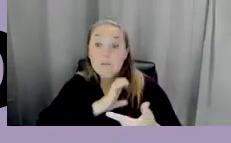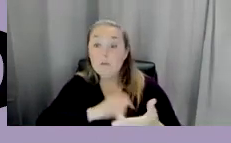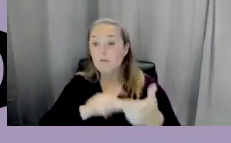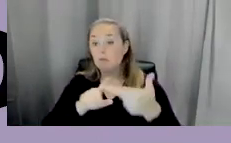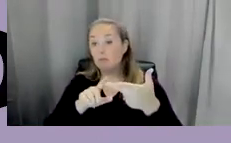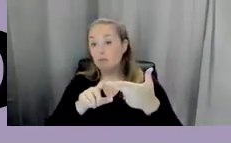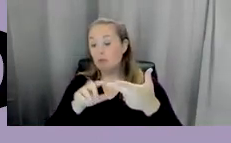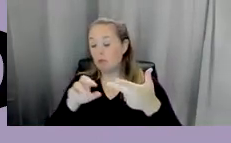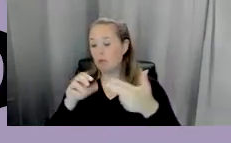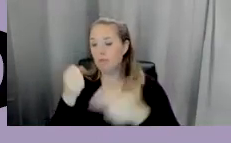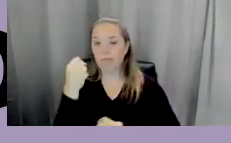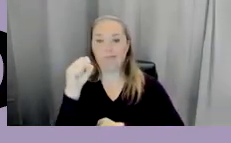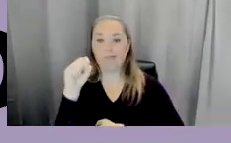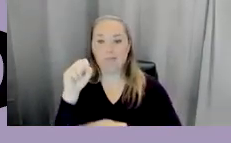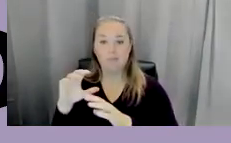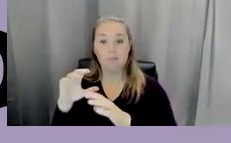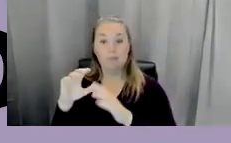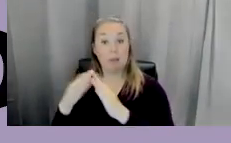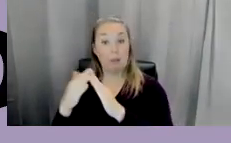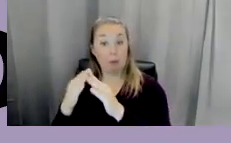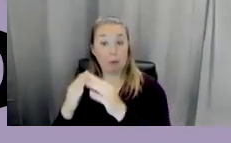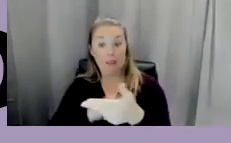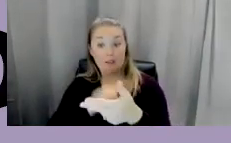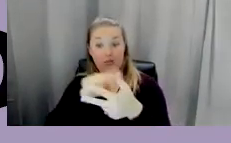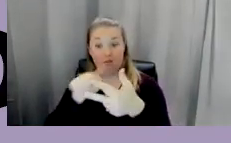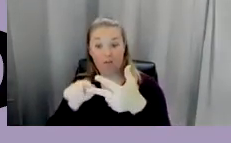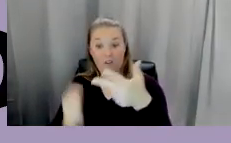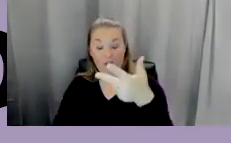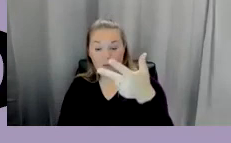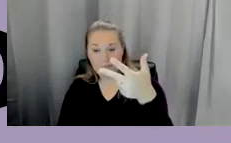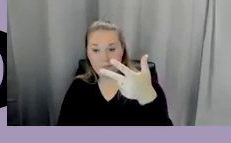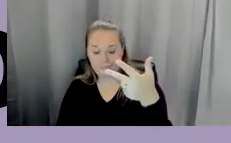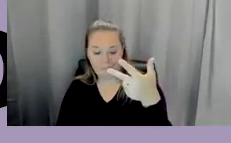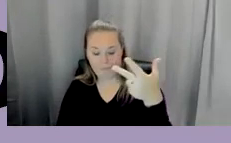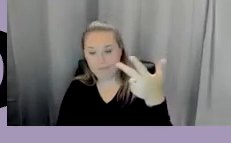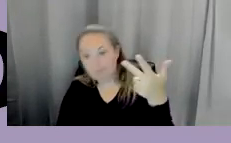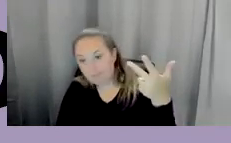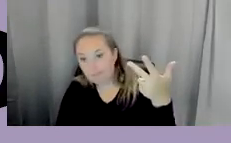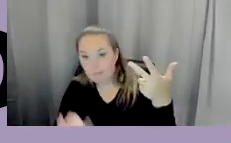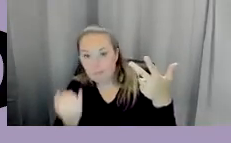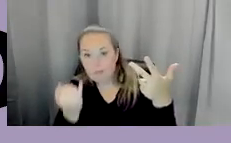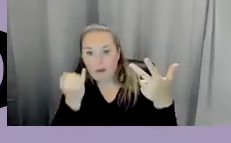EXAMPLE, THE THREE POPULATION CATEGORIES THIS RFP COVERS, VETERANS, SENIORS AND RESILIENT